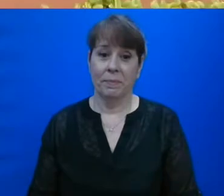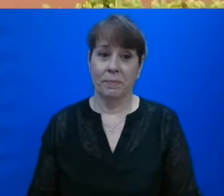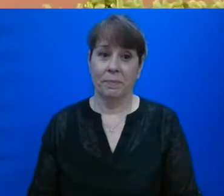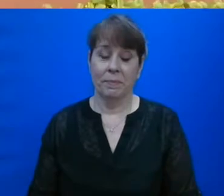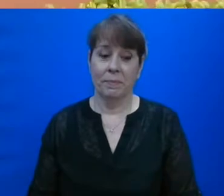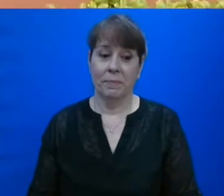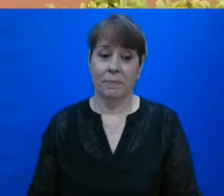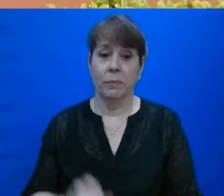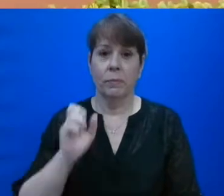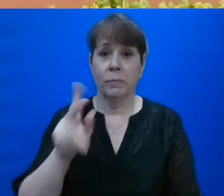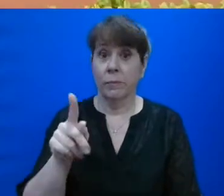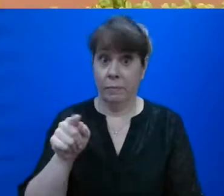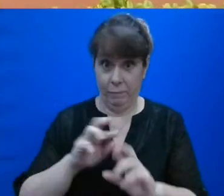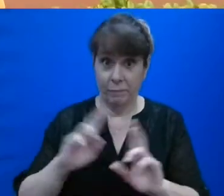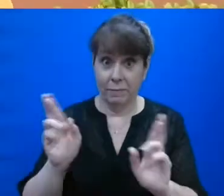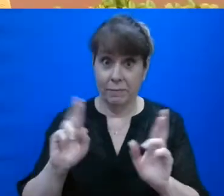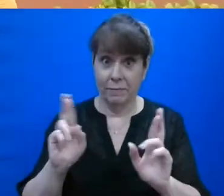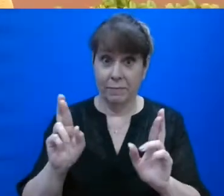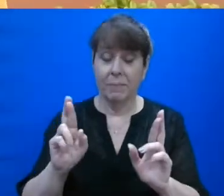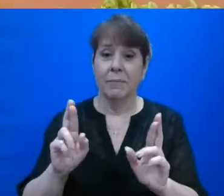OK, ARE YOU READY? LET'S GO FIND SOME BUGS.